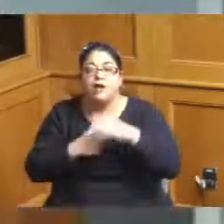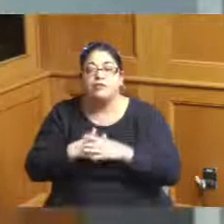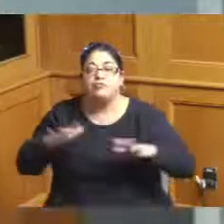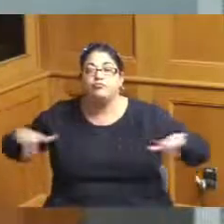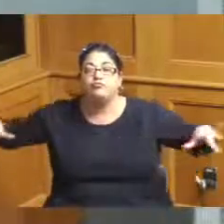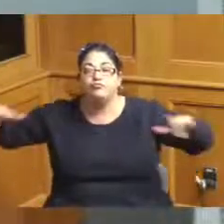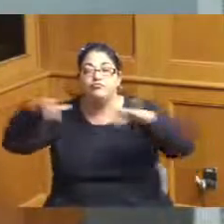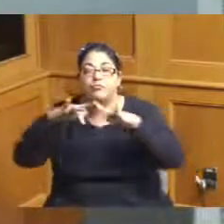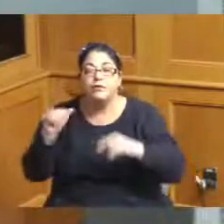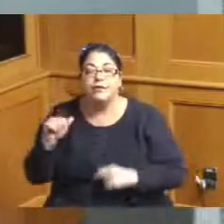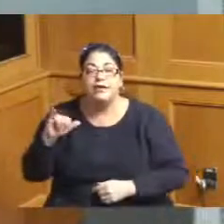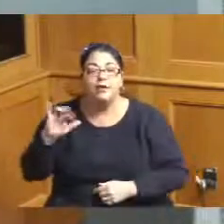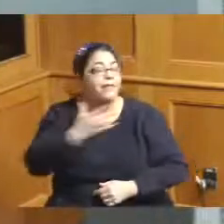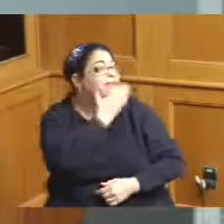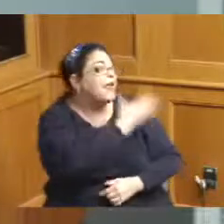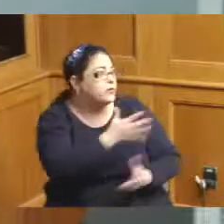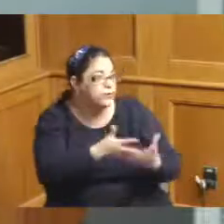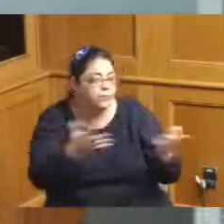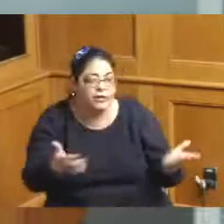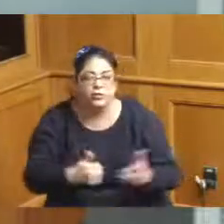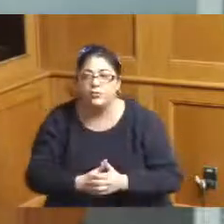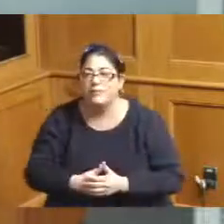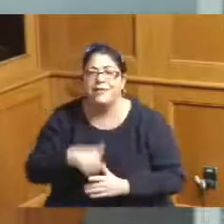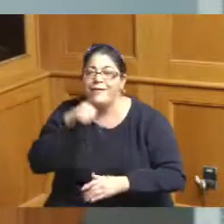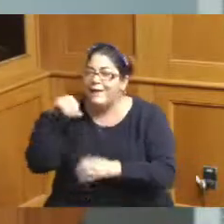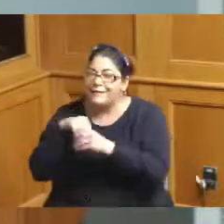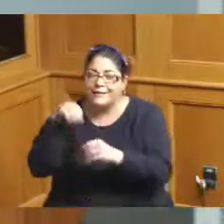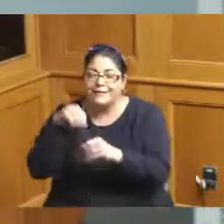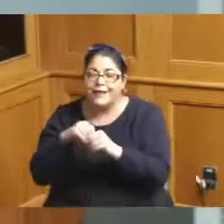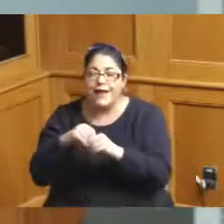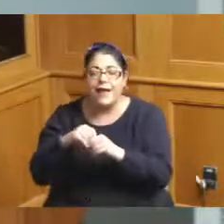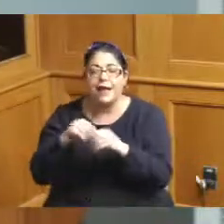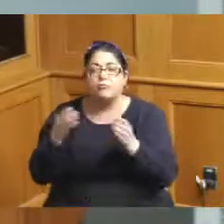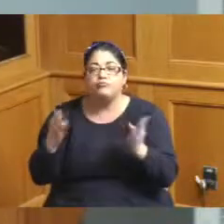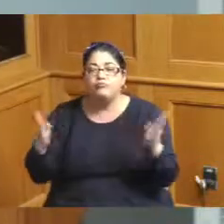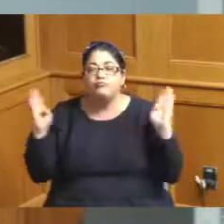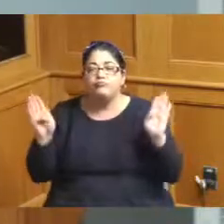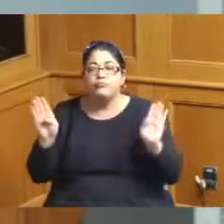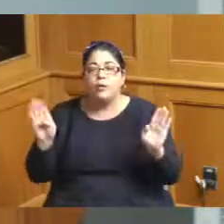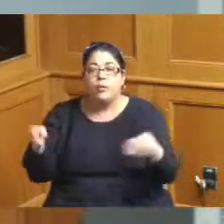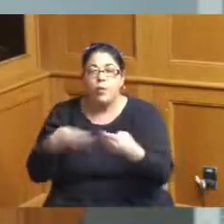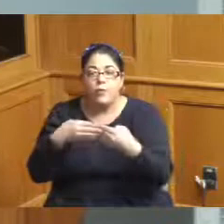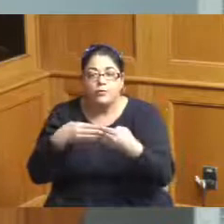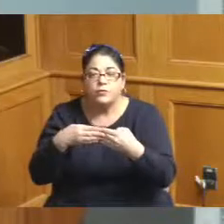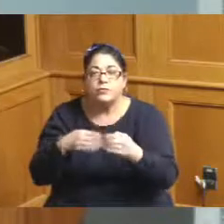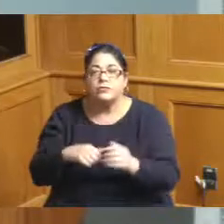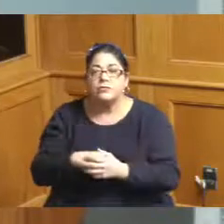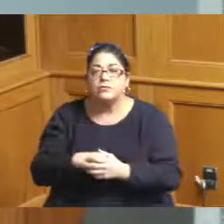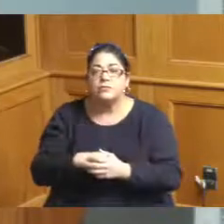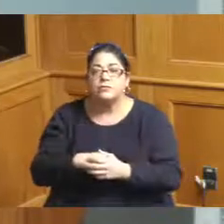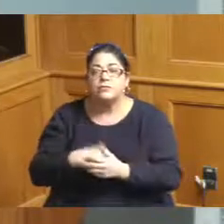and thank you very much and Joe Felkamp likes to throw salt down in the winter